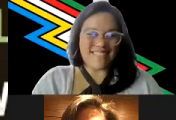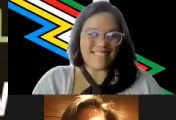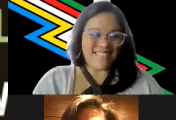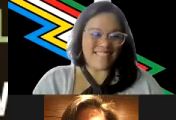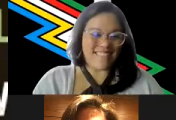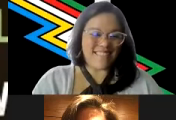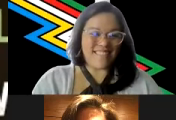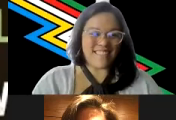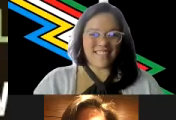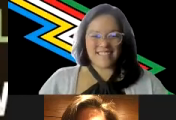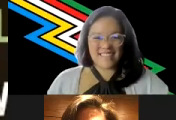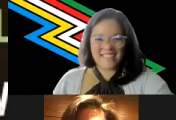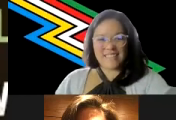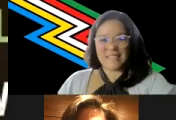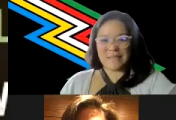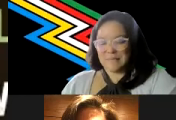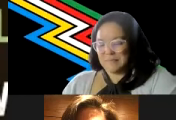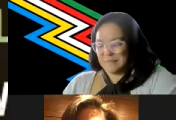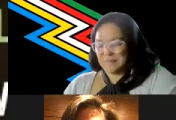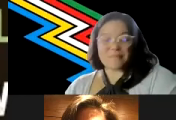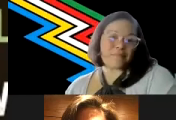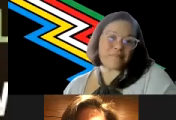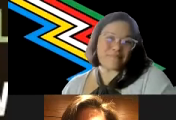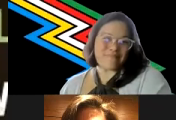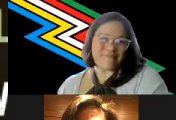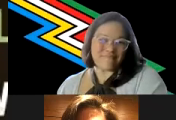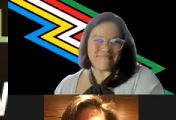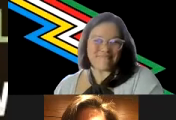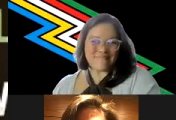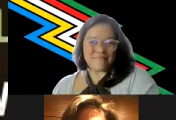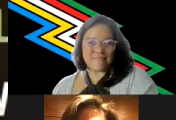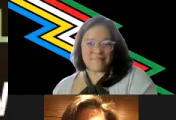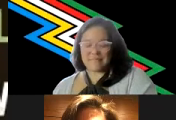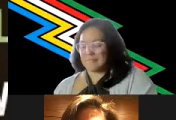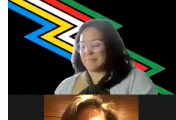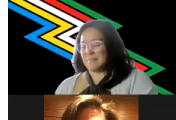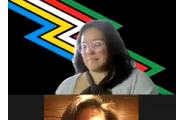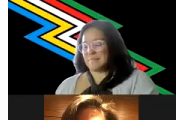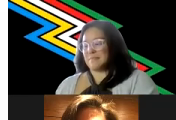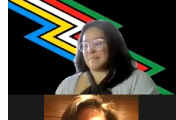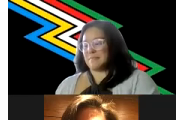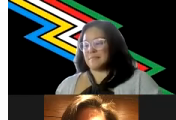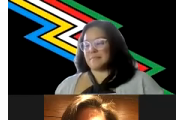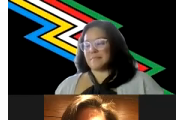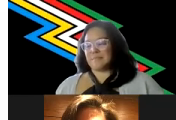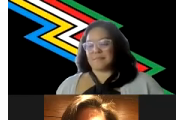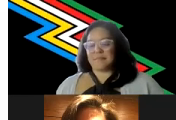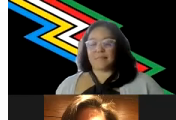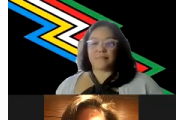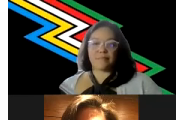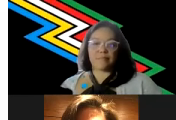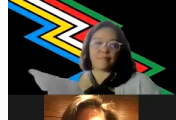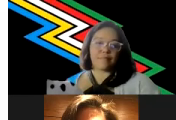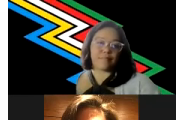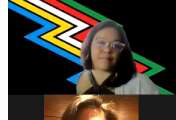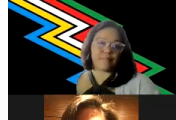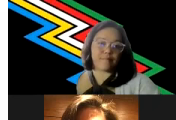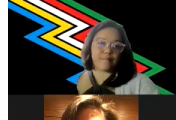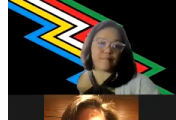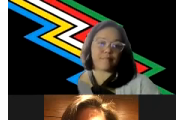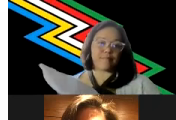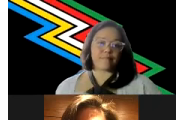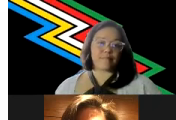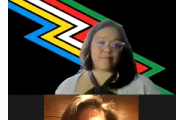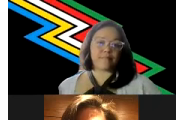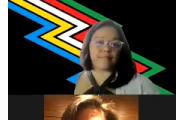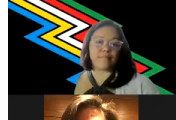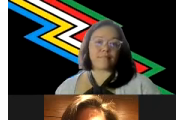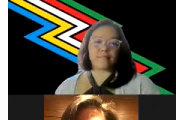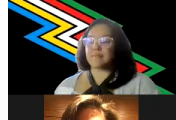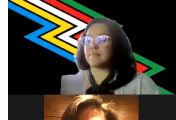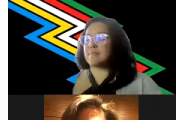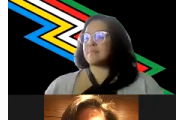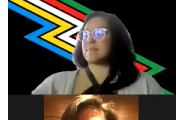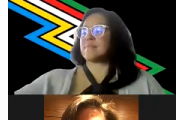Sabine: This is Sabine. Thanks Missy. Next slide please. Our next principle, leadership